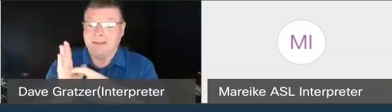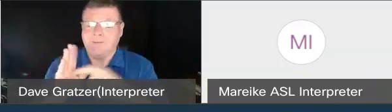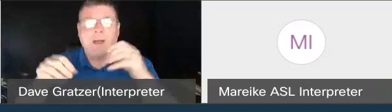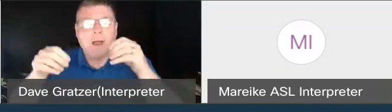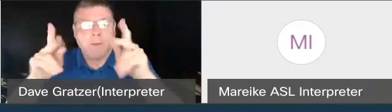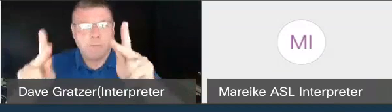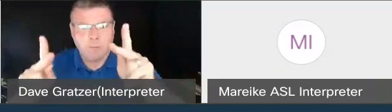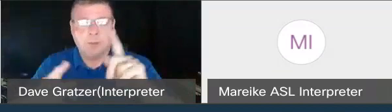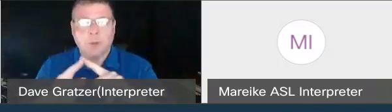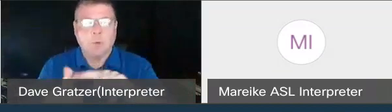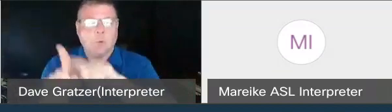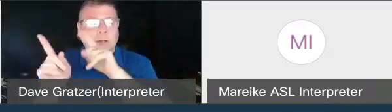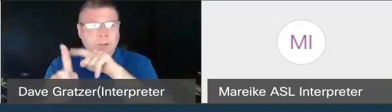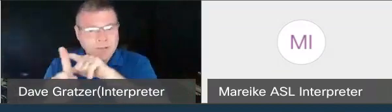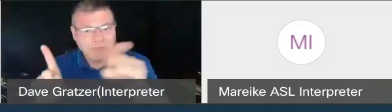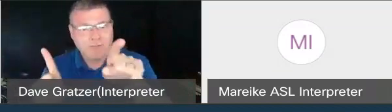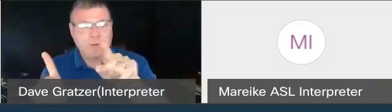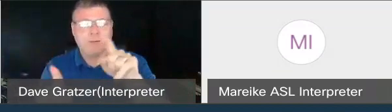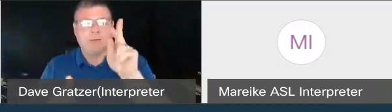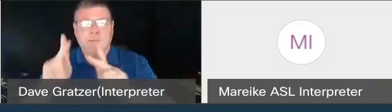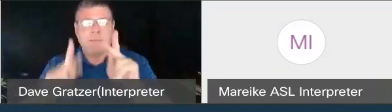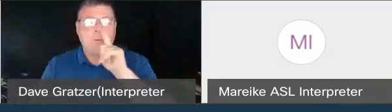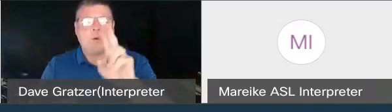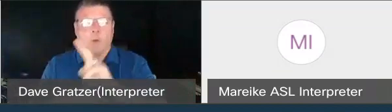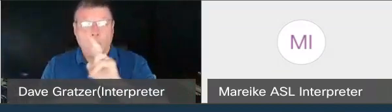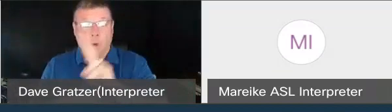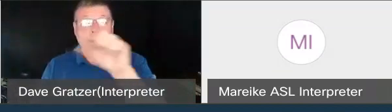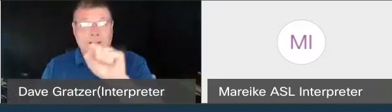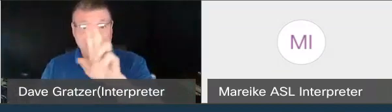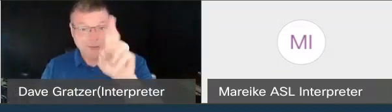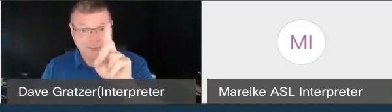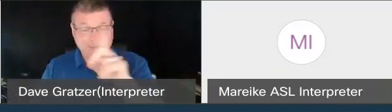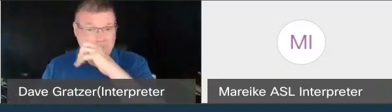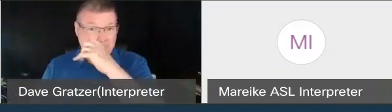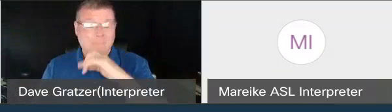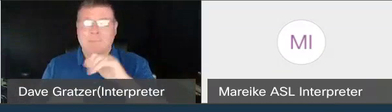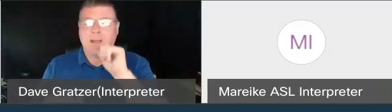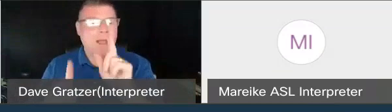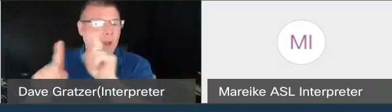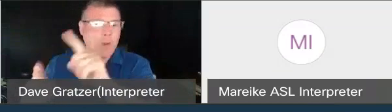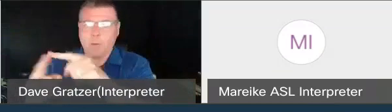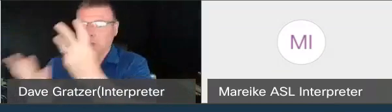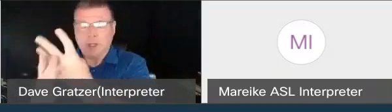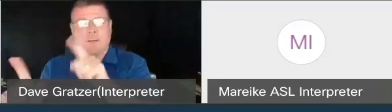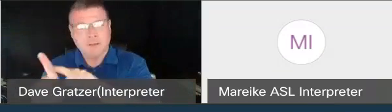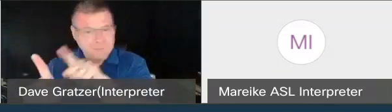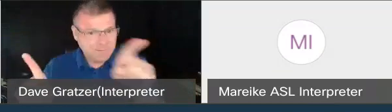to divert individuals who are living with substance use disorder away from incarceration and to treatment.